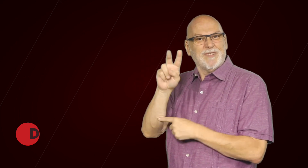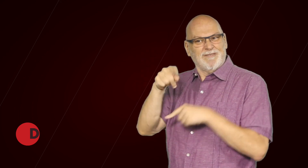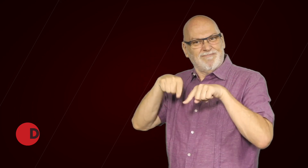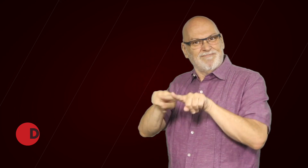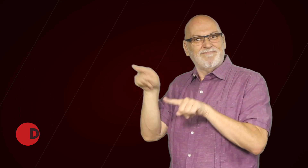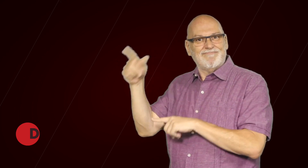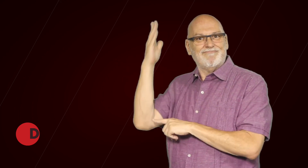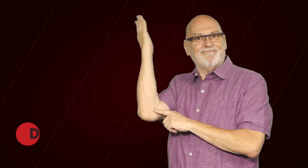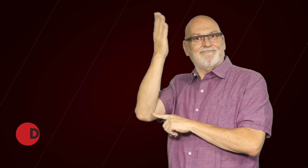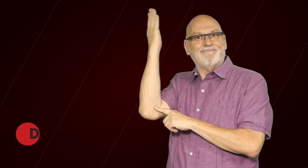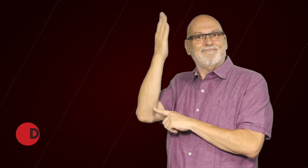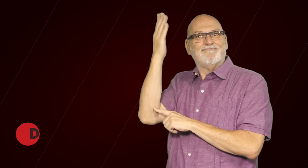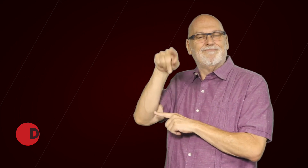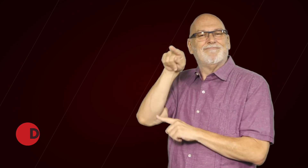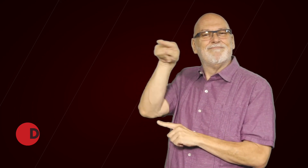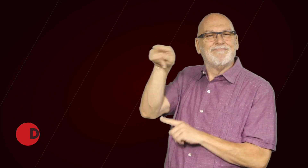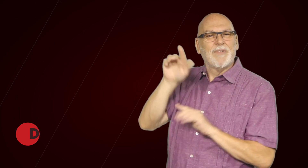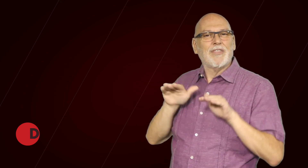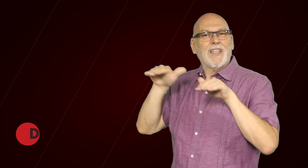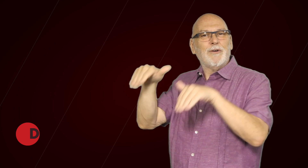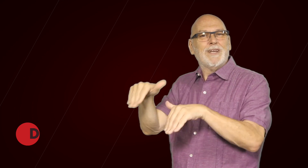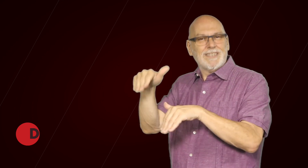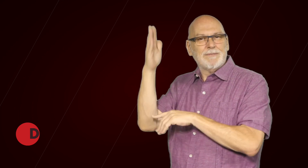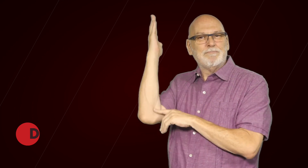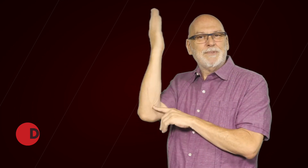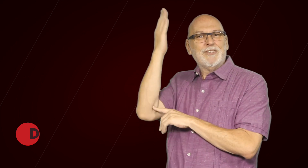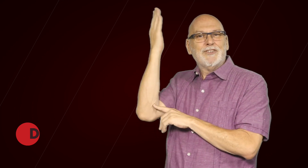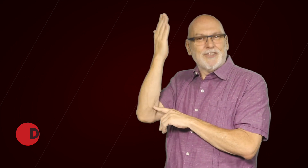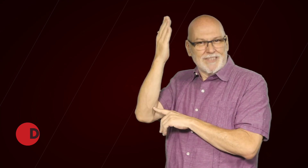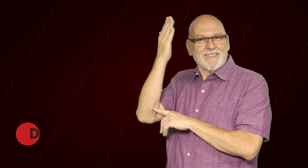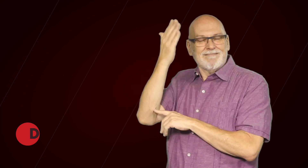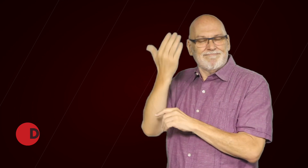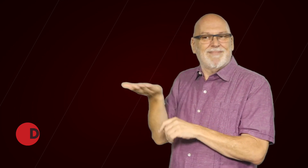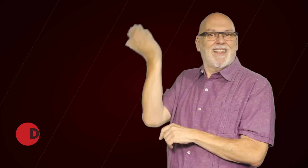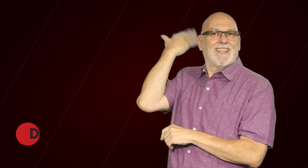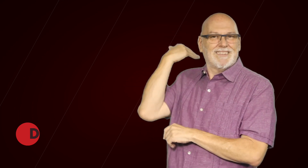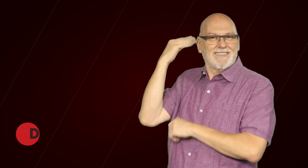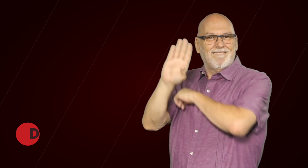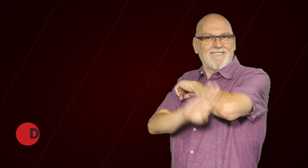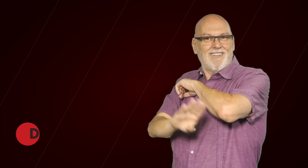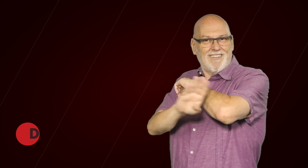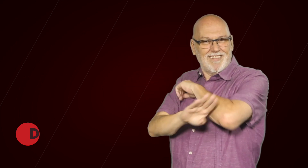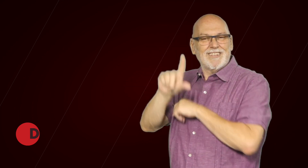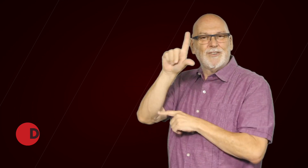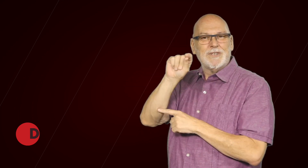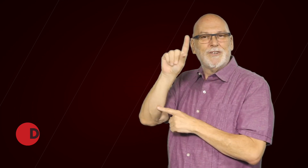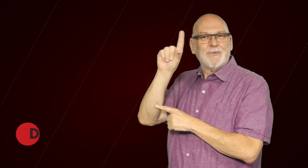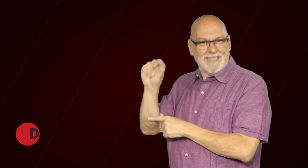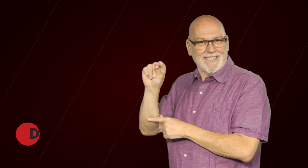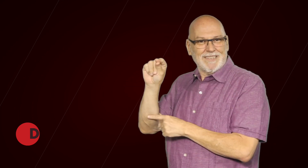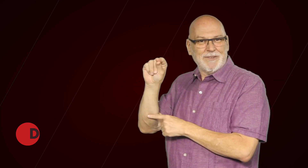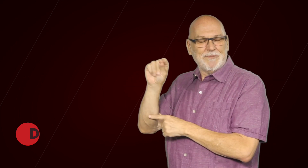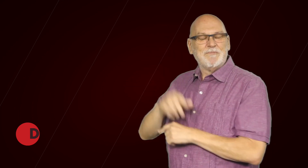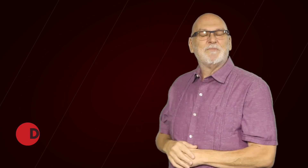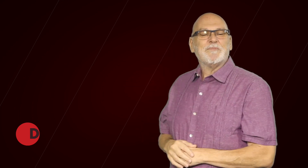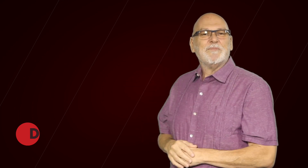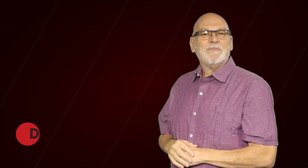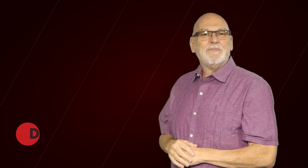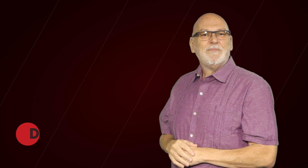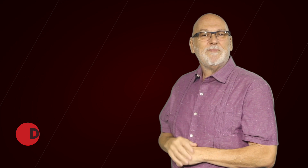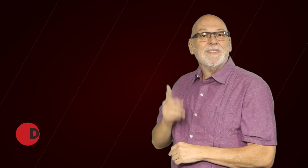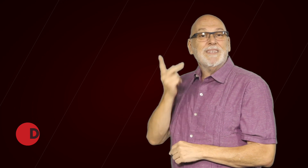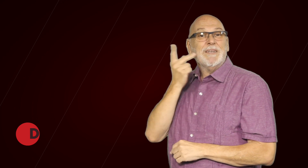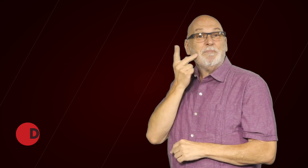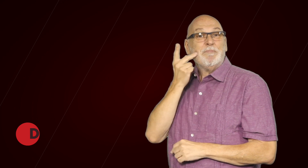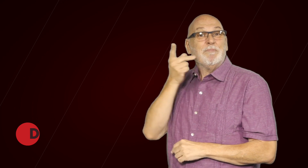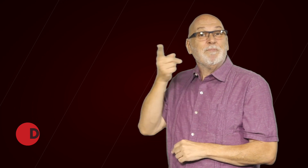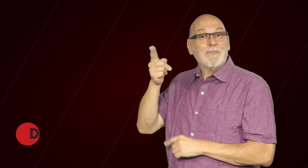his Throne speech in fall 2020. Kimberly Woods shares her thoughts